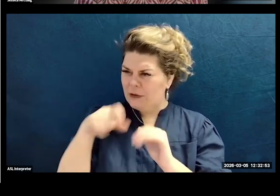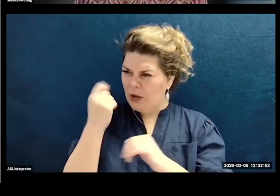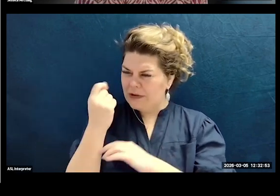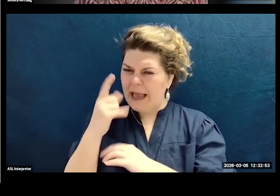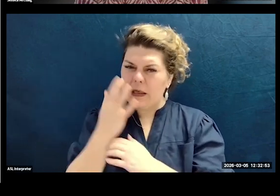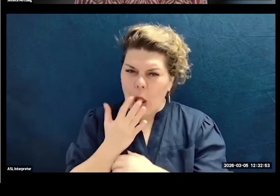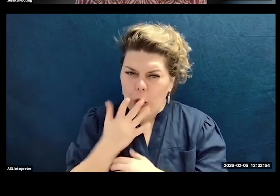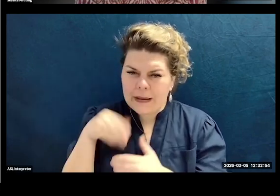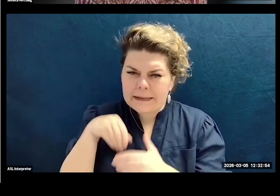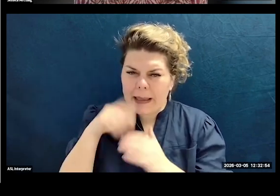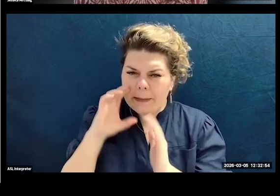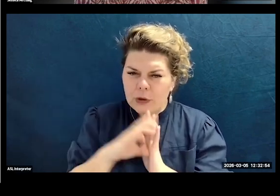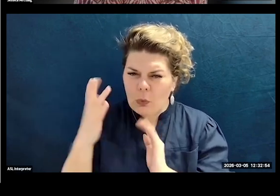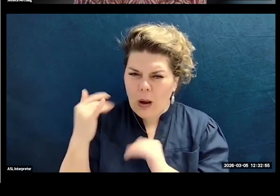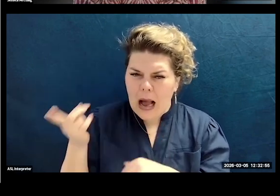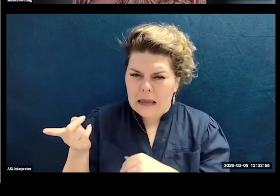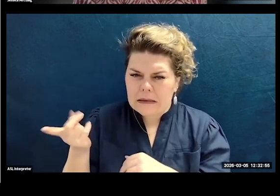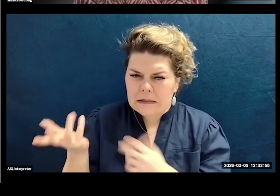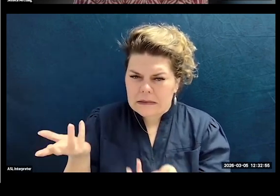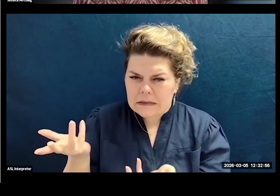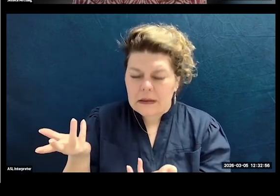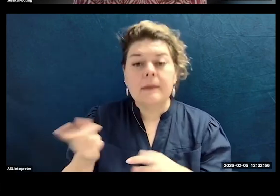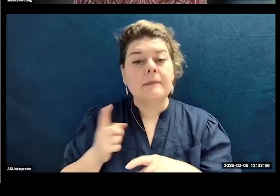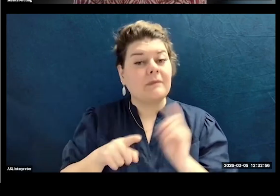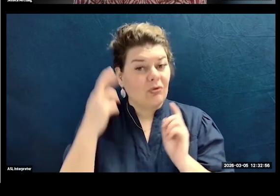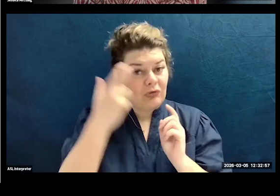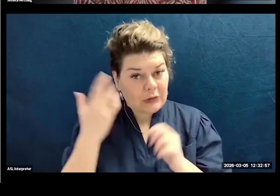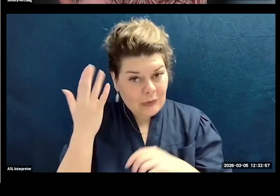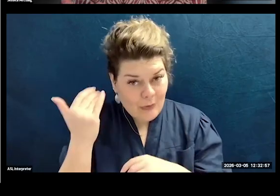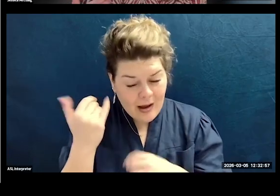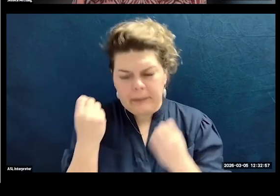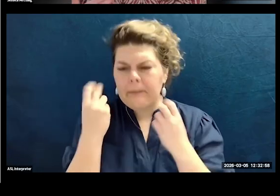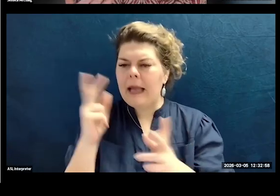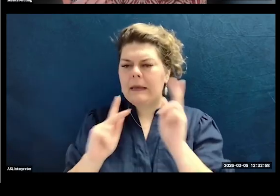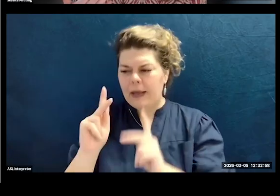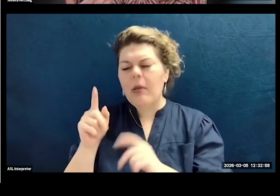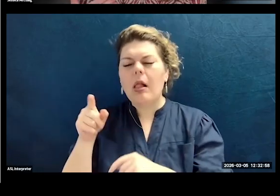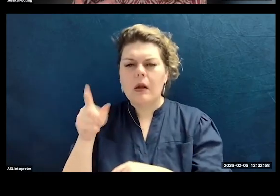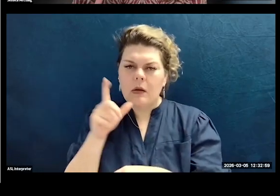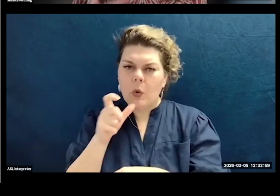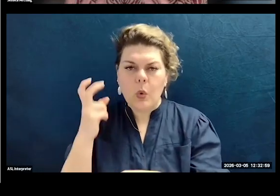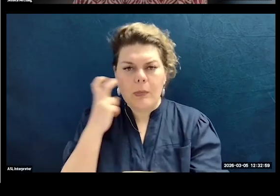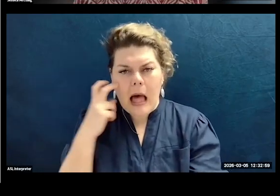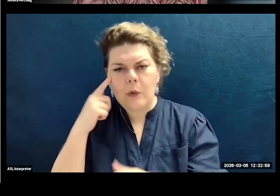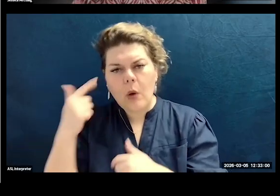that are inside of the image? A lot of individuals may have inherited